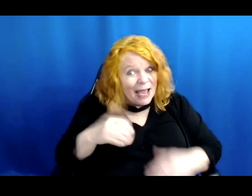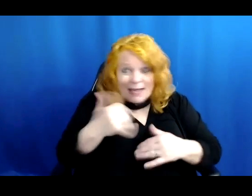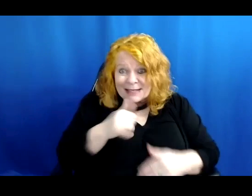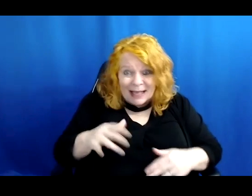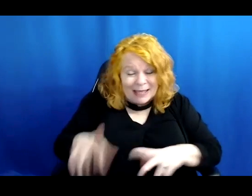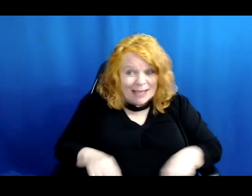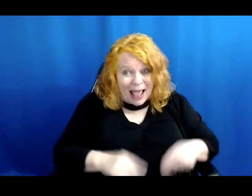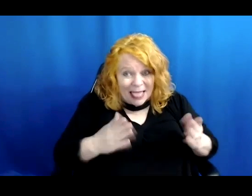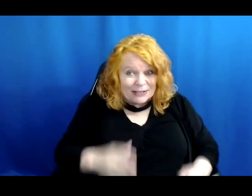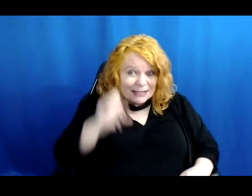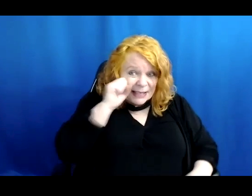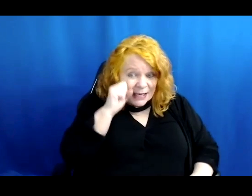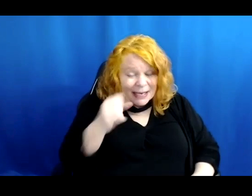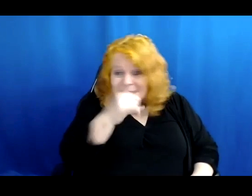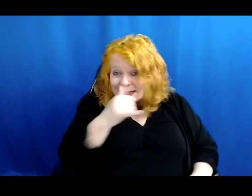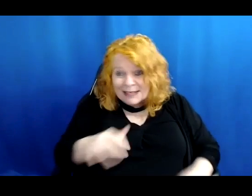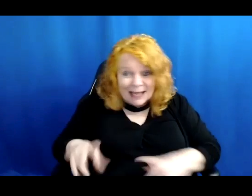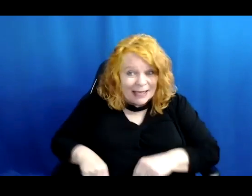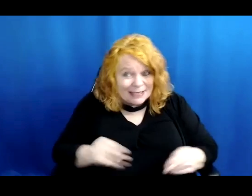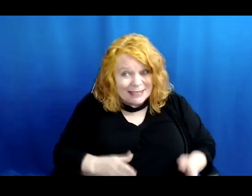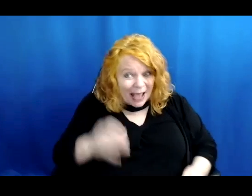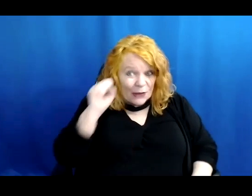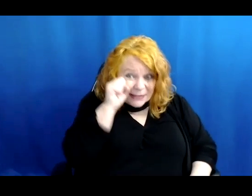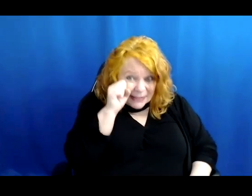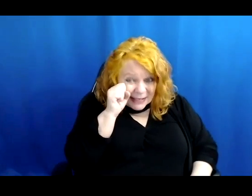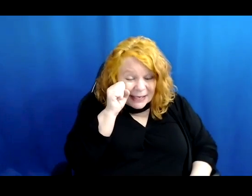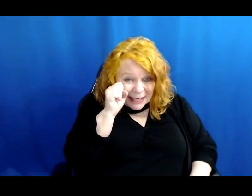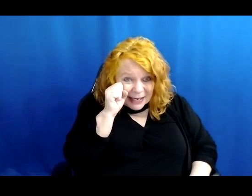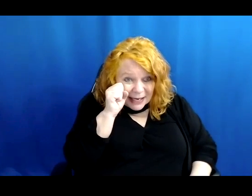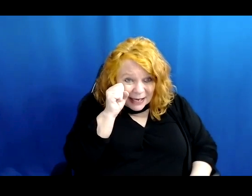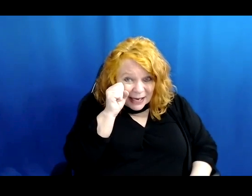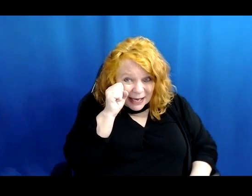Silly Sailor Sid. Silly Sailor Sid was jigging around on his